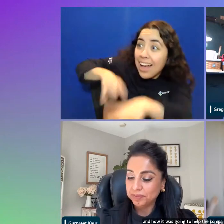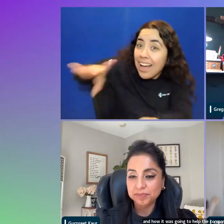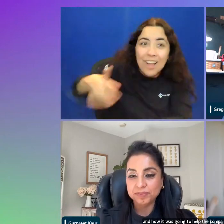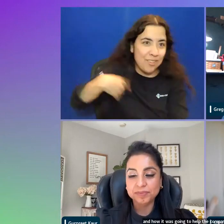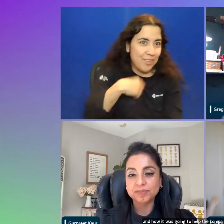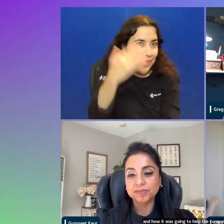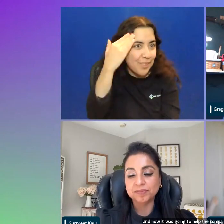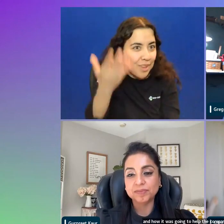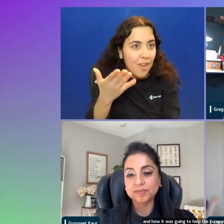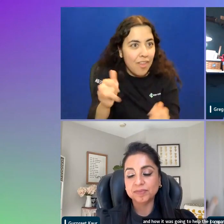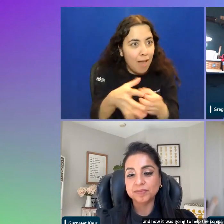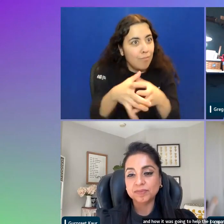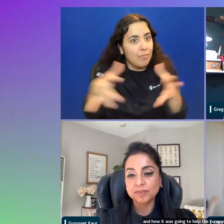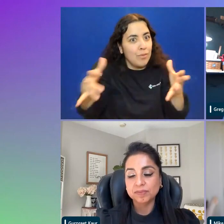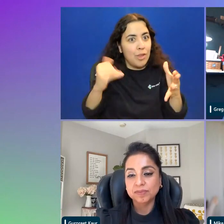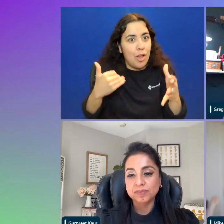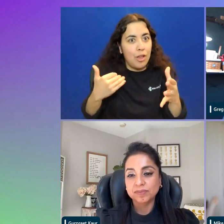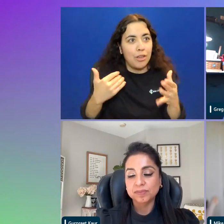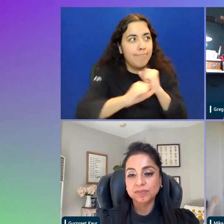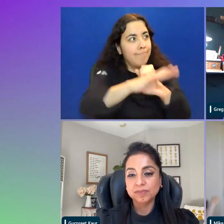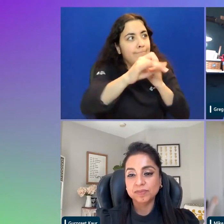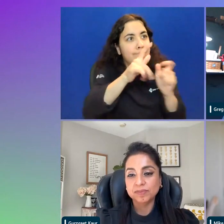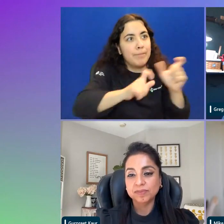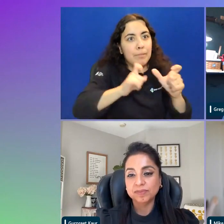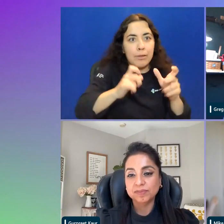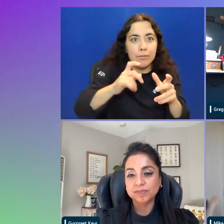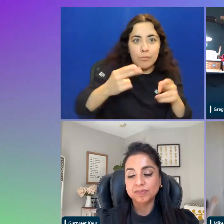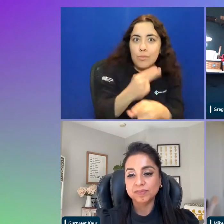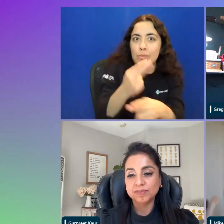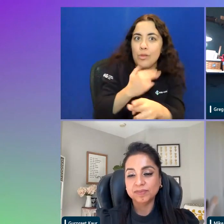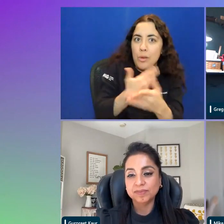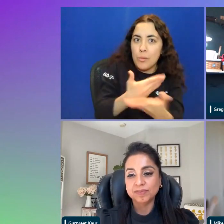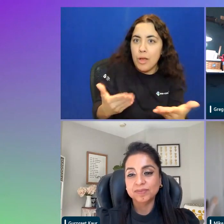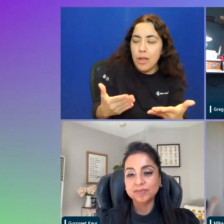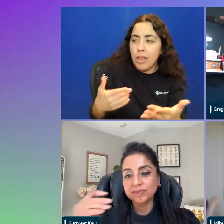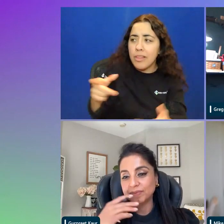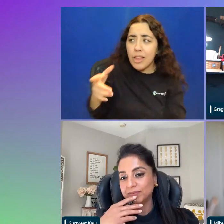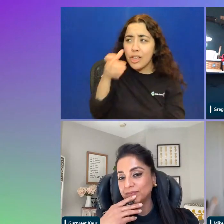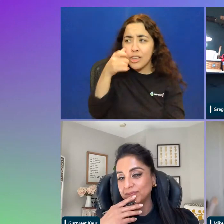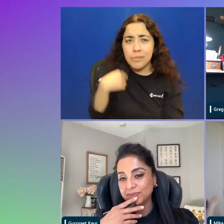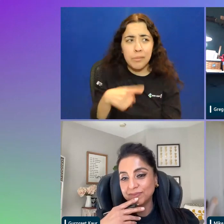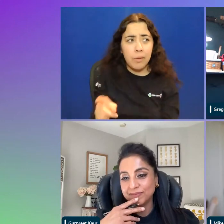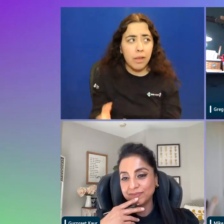grow the market. Like all these things we know, right? It was. And I knew that they heard me, but it wasn't landing. And I